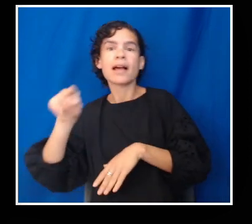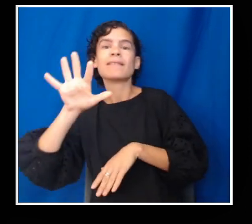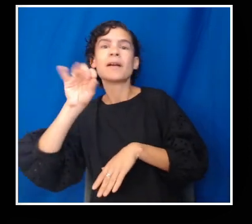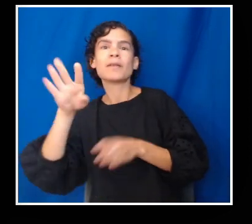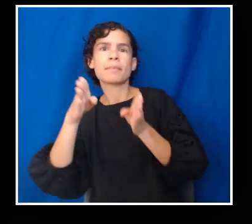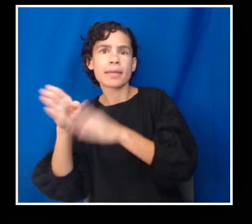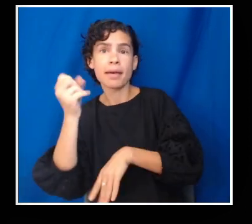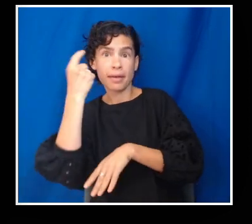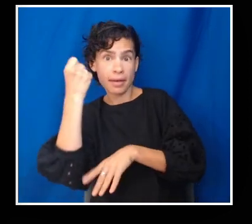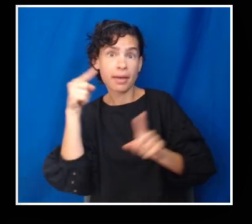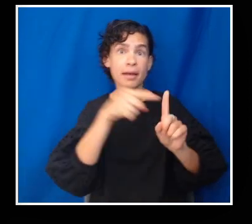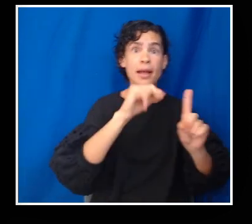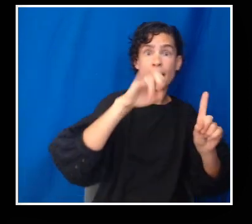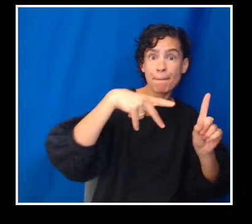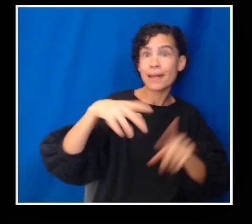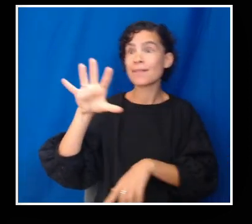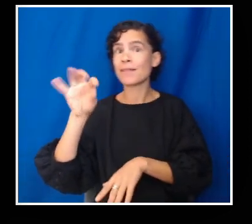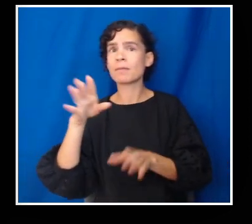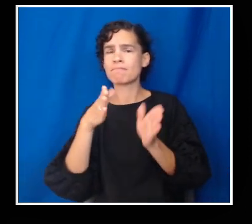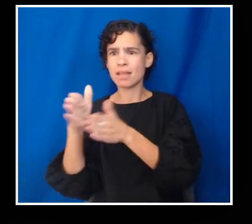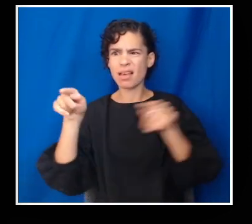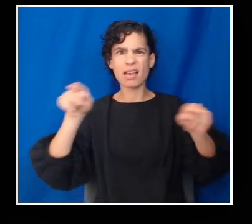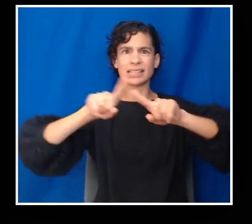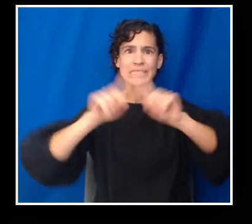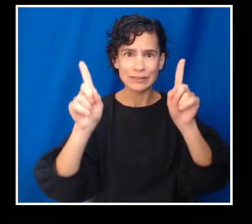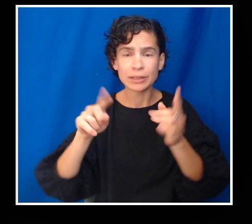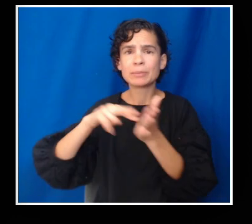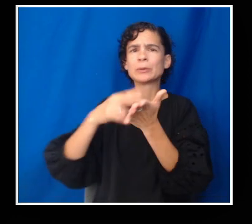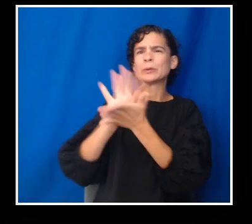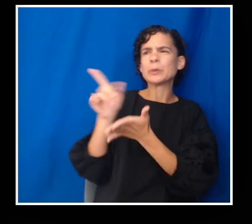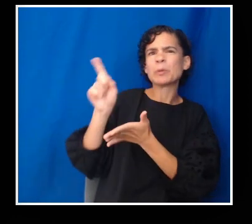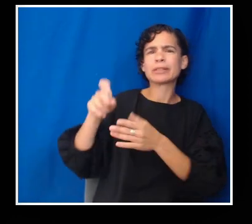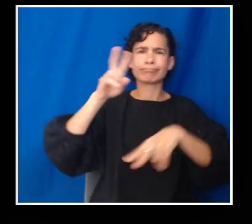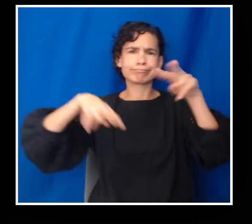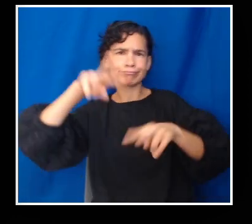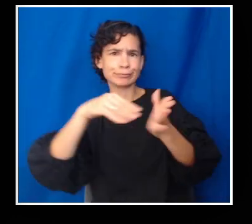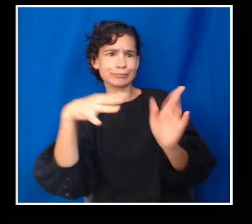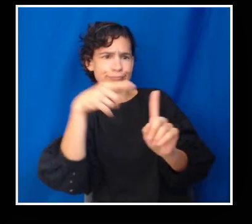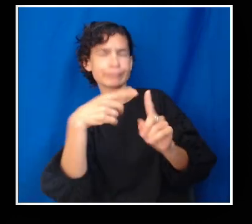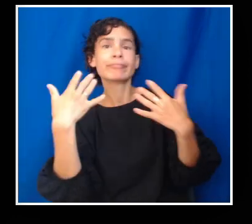IEPs and 504 Plans are different, so schools have to evaluate the student and then meet with the student and their family